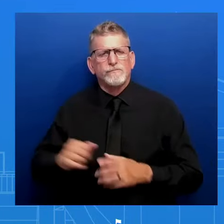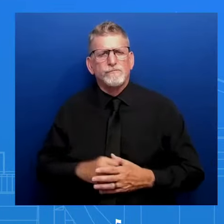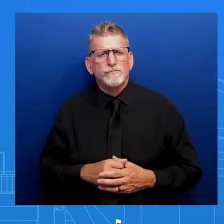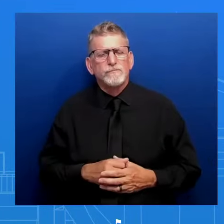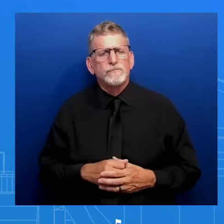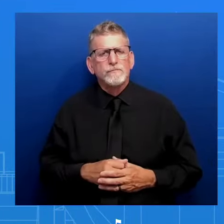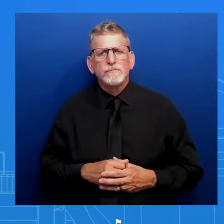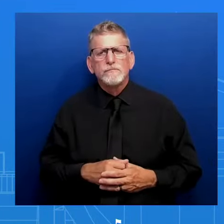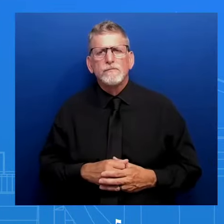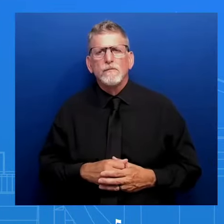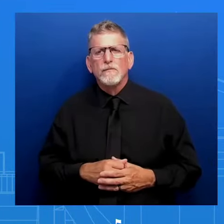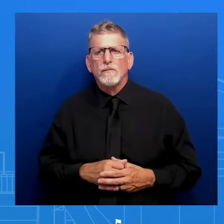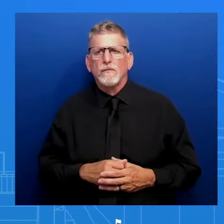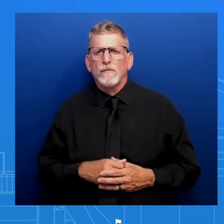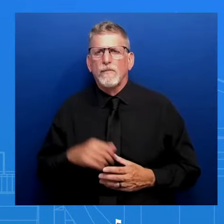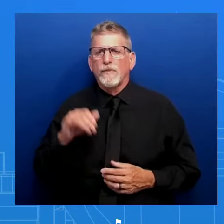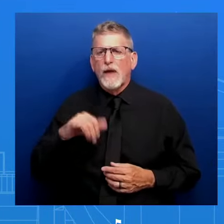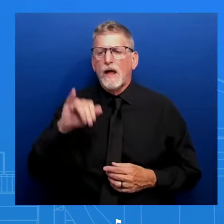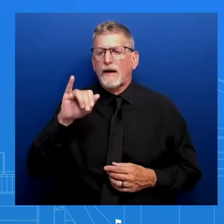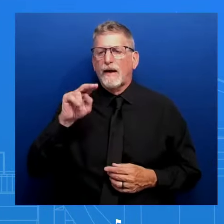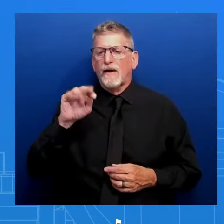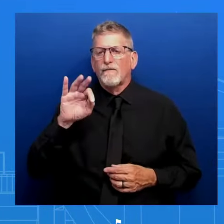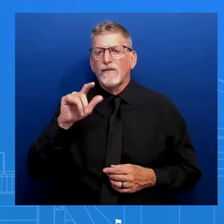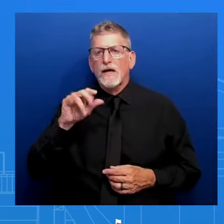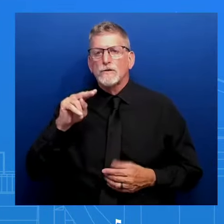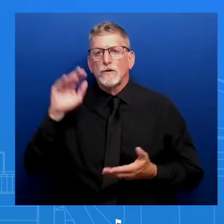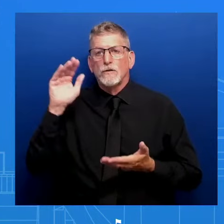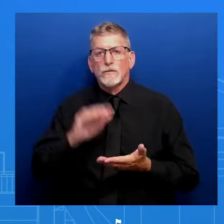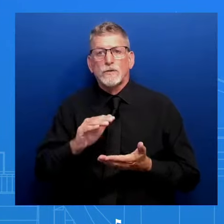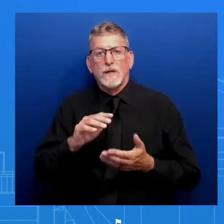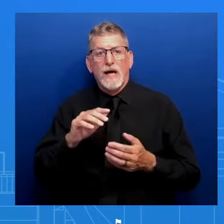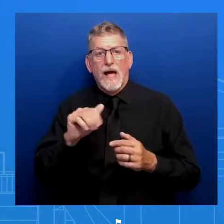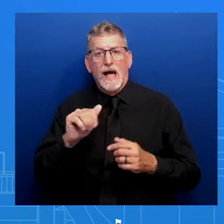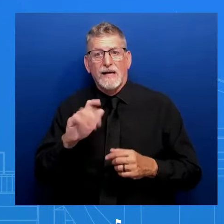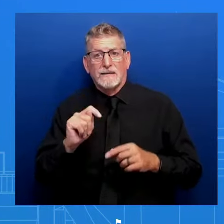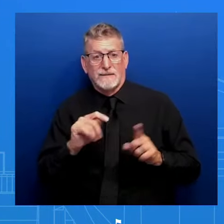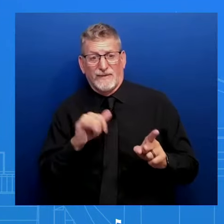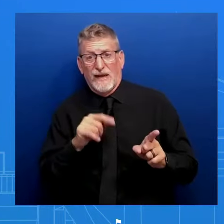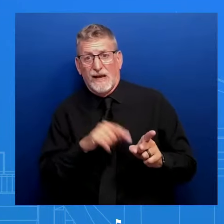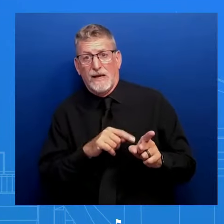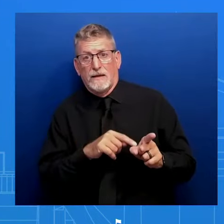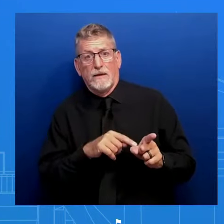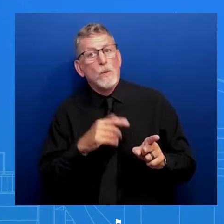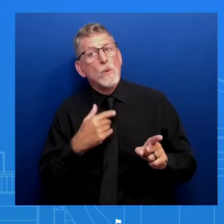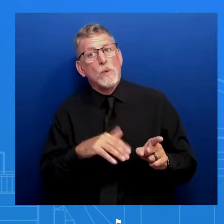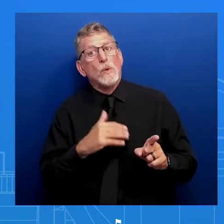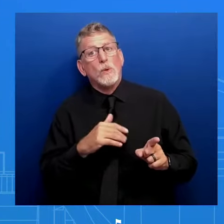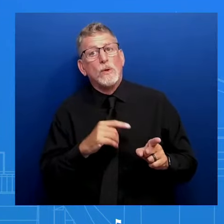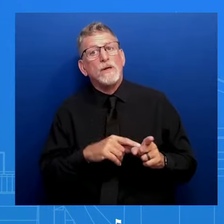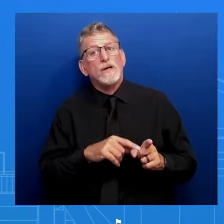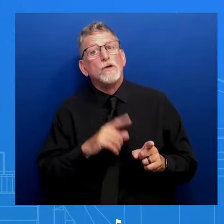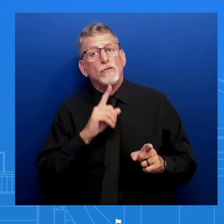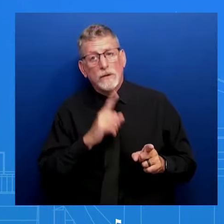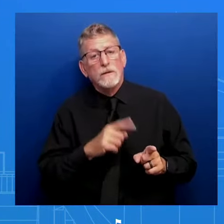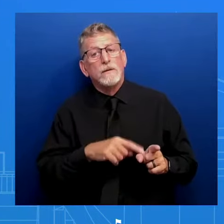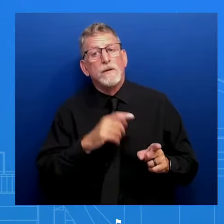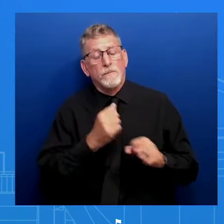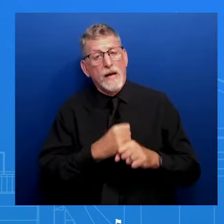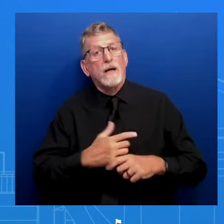as we're trying to deal with this climate crisis. And so, he has an ambitious agenda w- to deal with climate -- climate -- climate change,